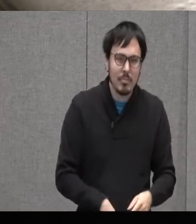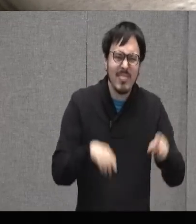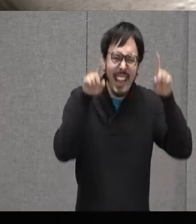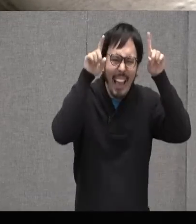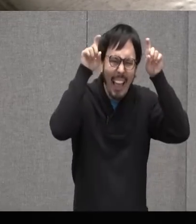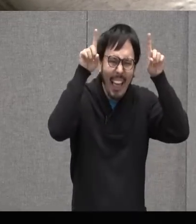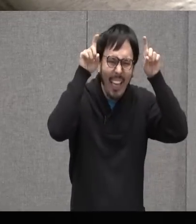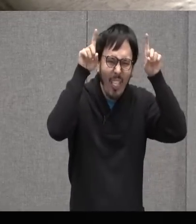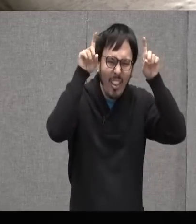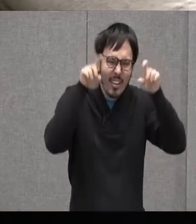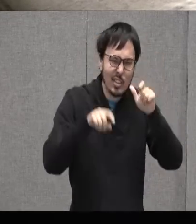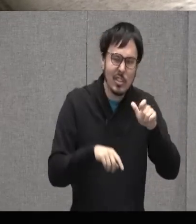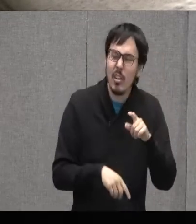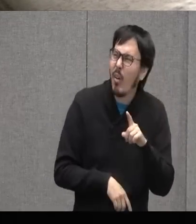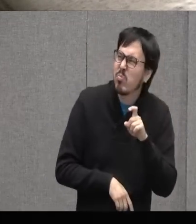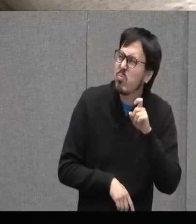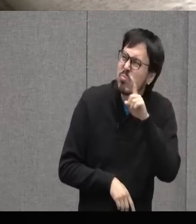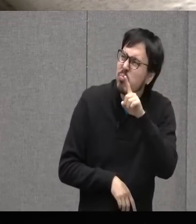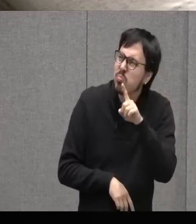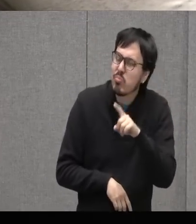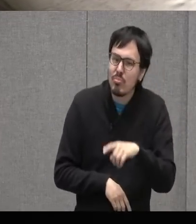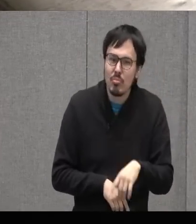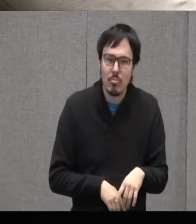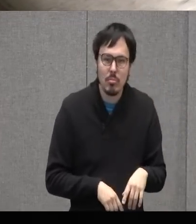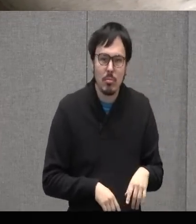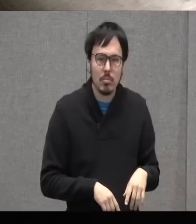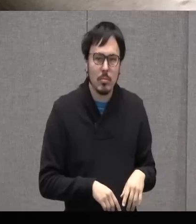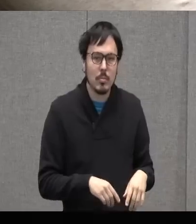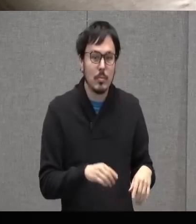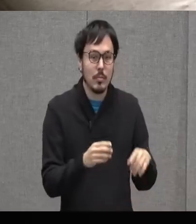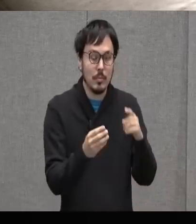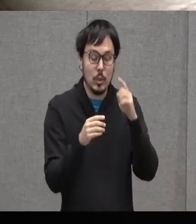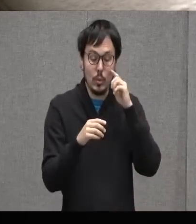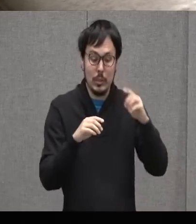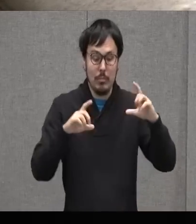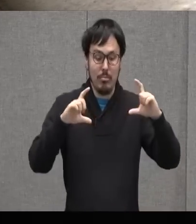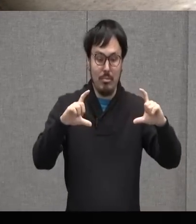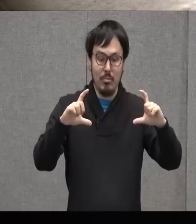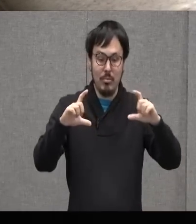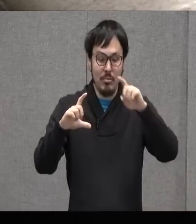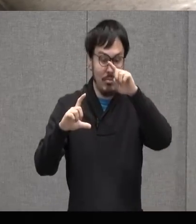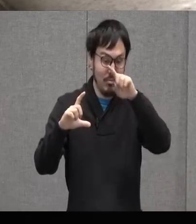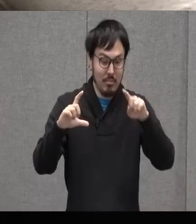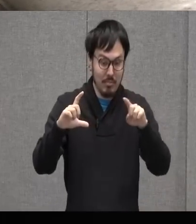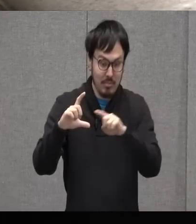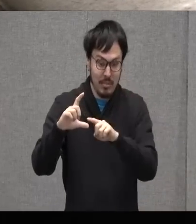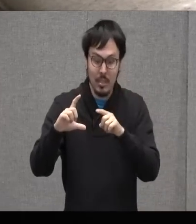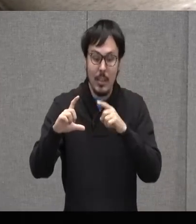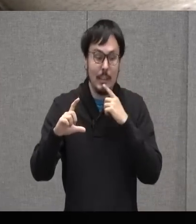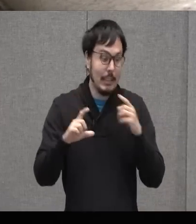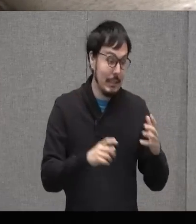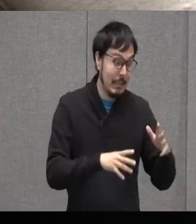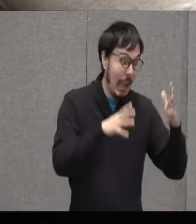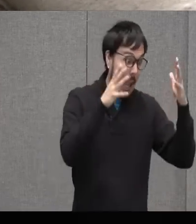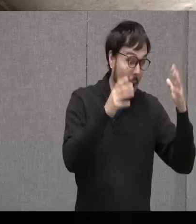This one says, yay, math. This one says, boo math. I'm glad to see more people like it.